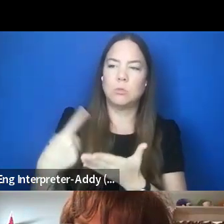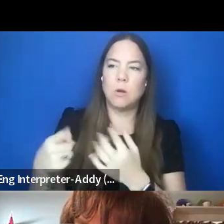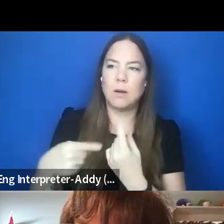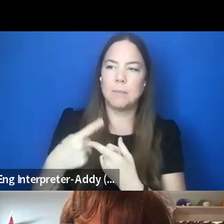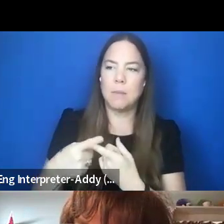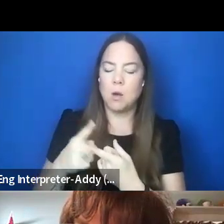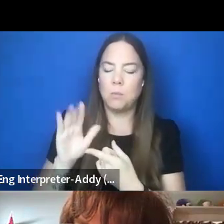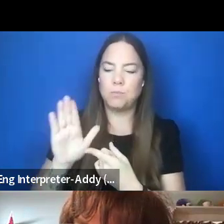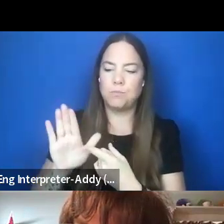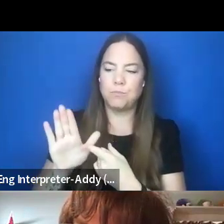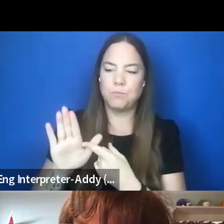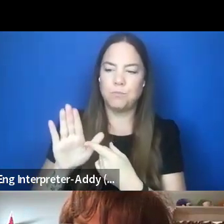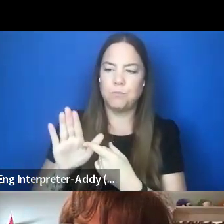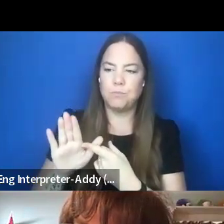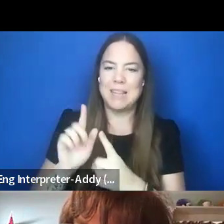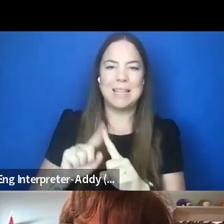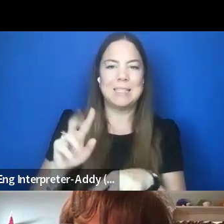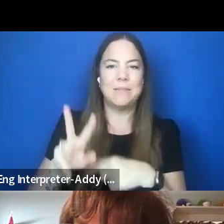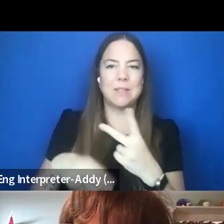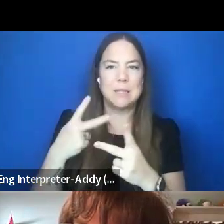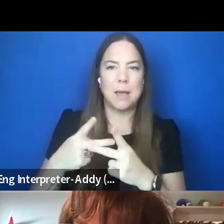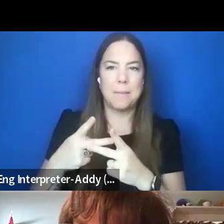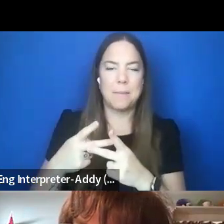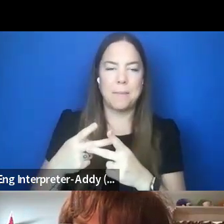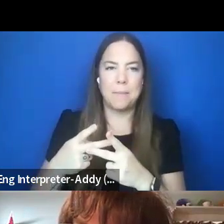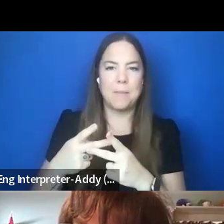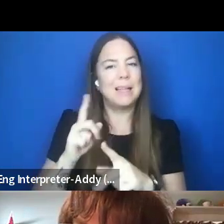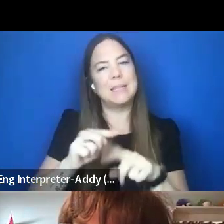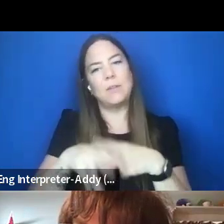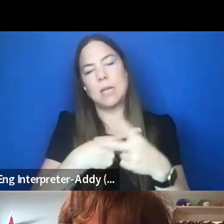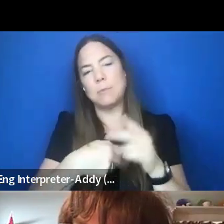Brooke Wilson: different types of Brooke Wilson: reviews and monitoring